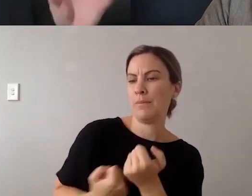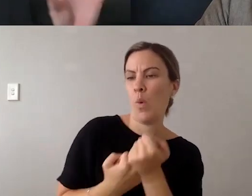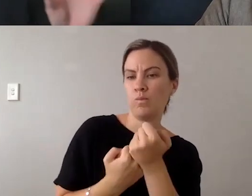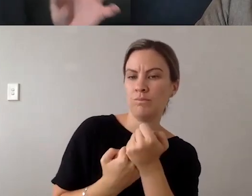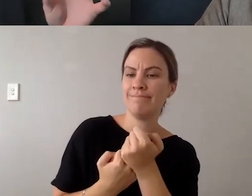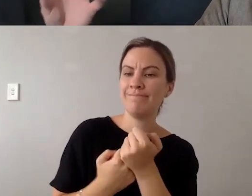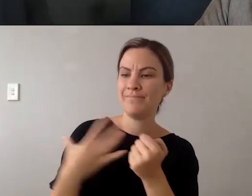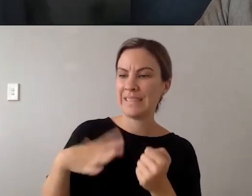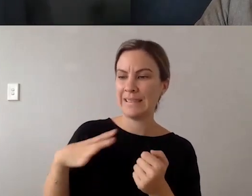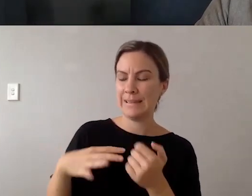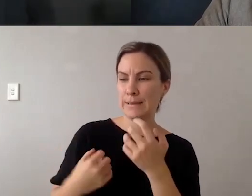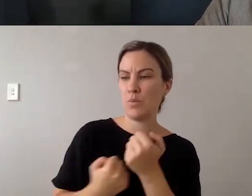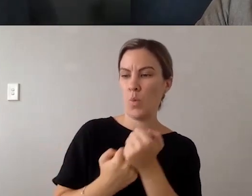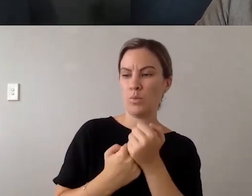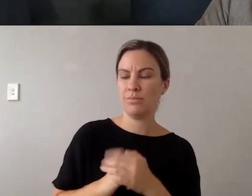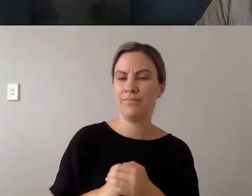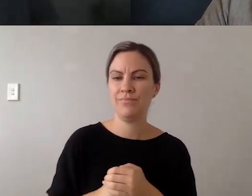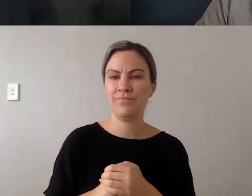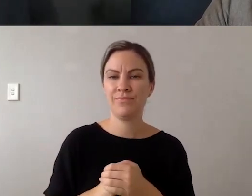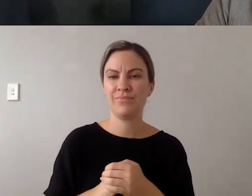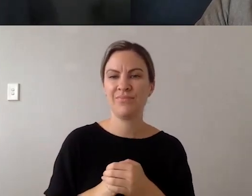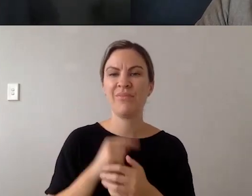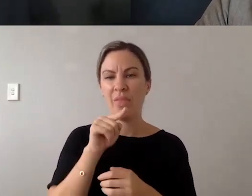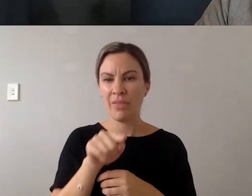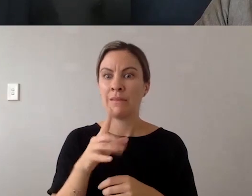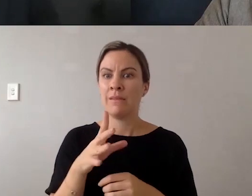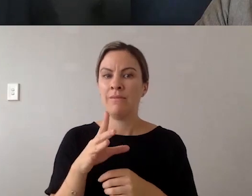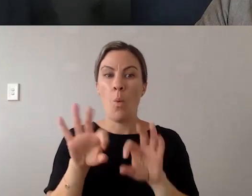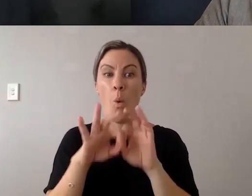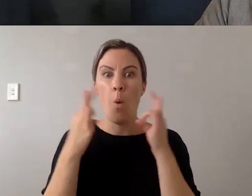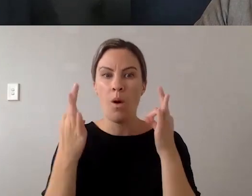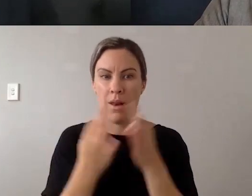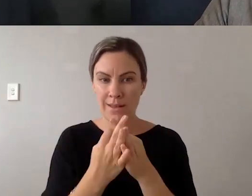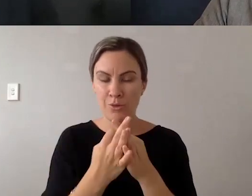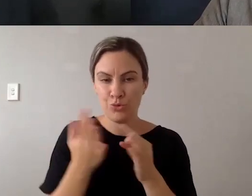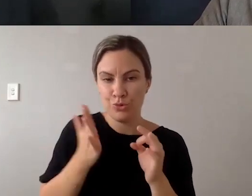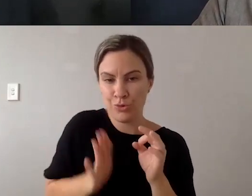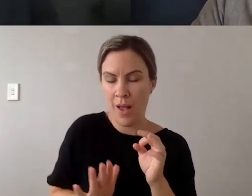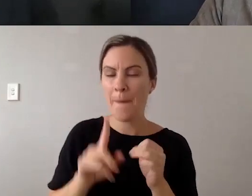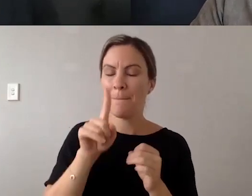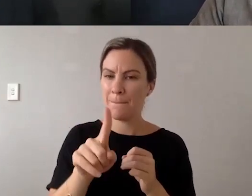organisational/business side. The other thing is - make sure you're looking after your physical and mental health. We need you to be at